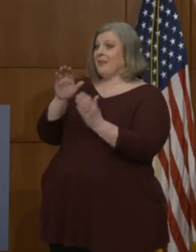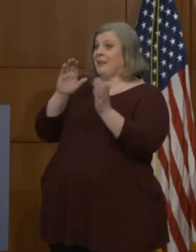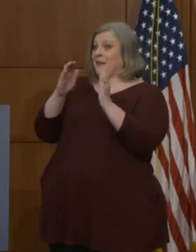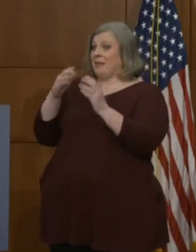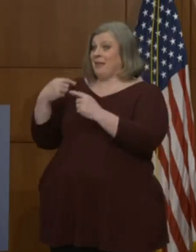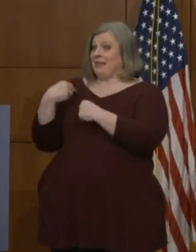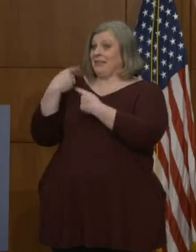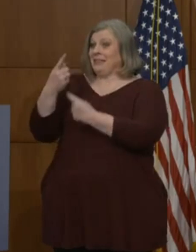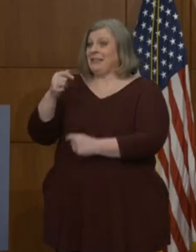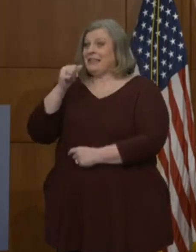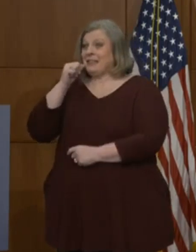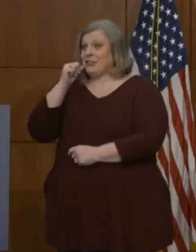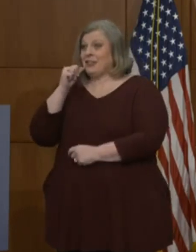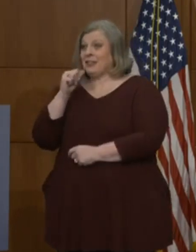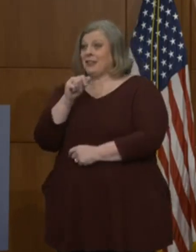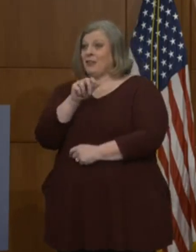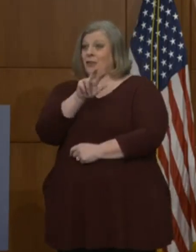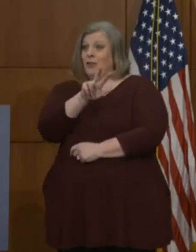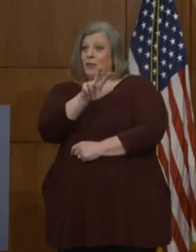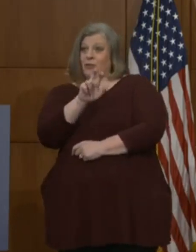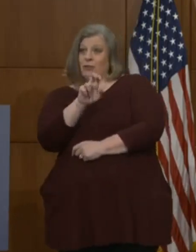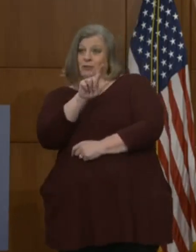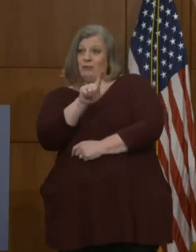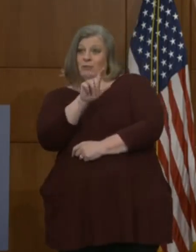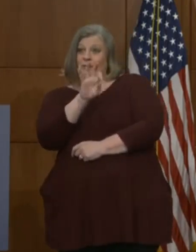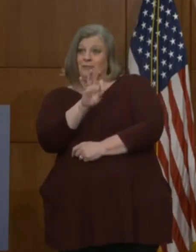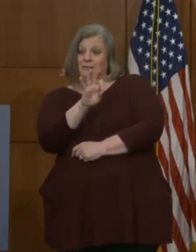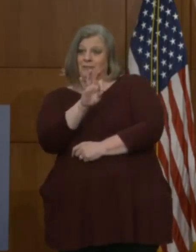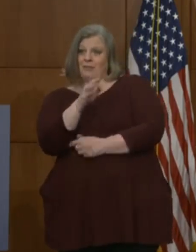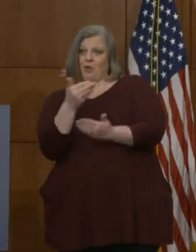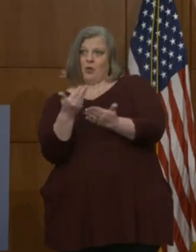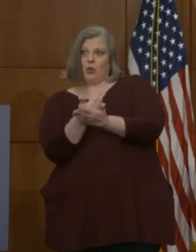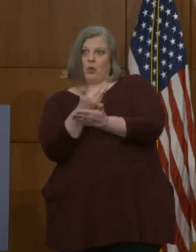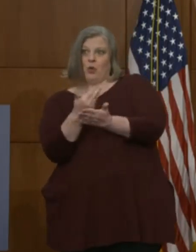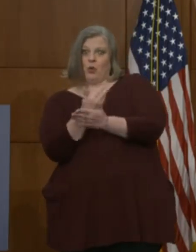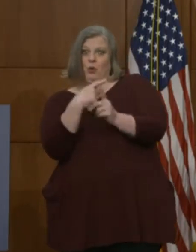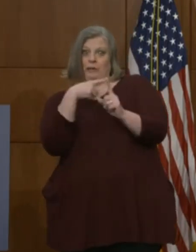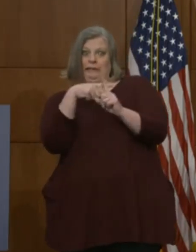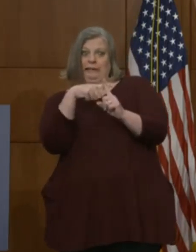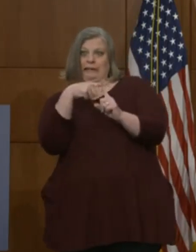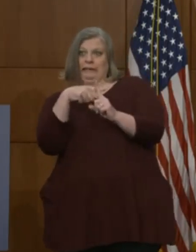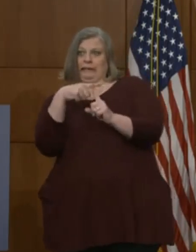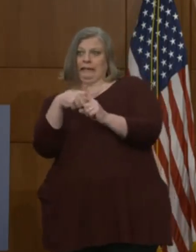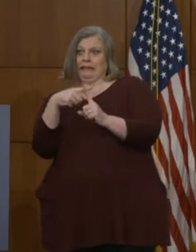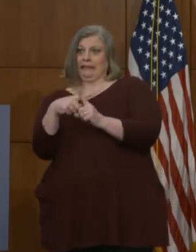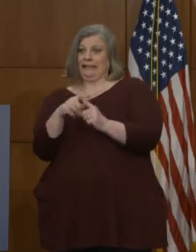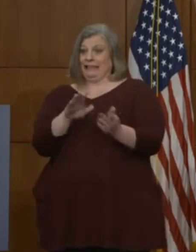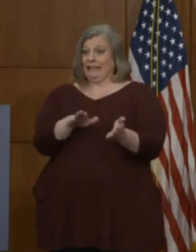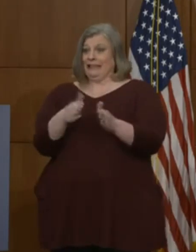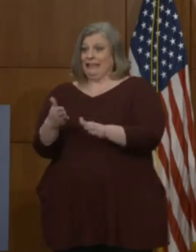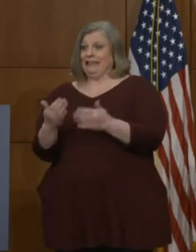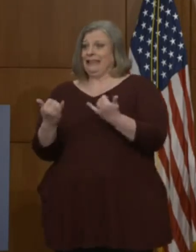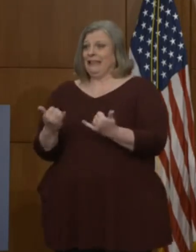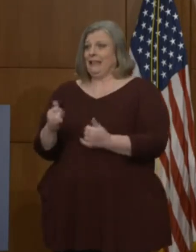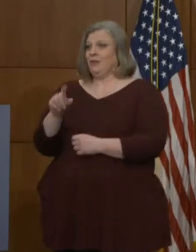THOUSAND FIVE HUNDRED. IT’S THREE HUNDRED AND TWENTY NINE THREE HUNDRED AND TWENTY NINE NEW CASES IN THE LAST TWENTY NEW CASES IN THE LAST TWENTY FOUR HOUR PERIOD. THE DEATHS FOUR HOUR PERIOD. THE DEATHS NOW TOTAL ONE HUNDRED AND